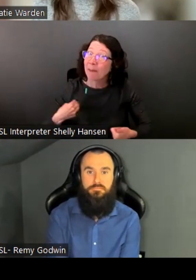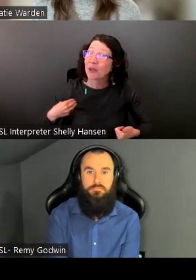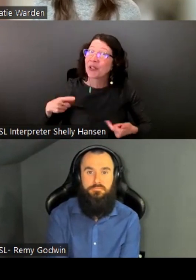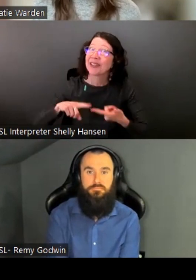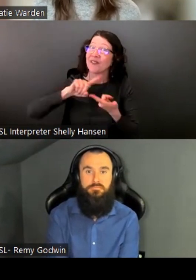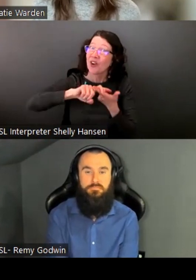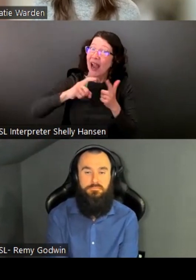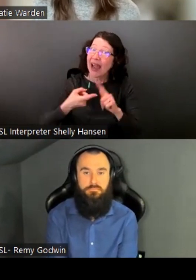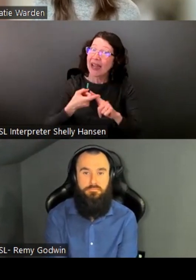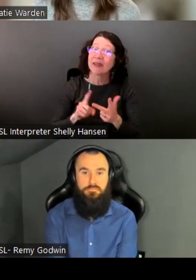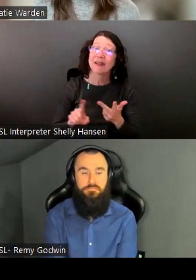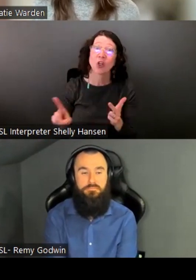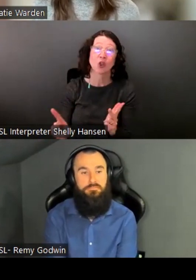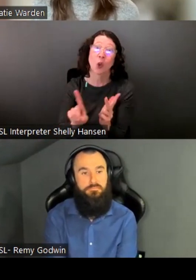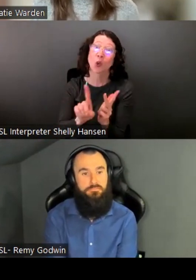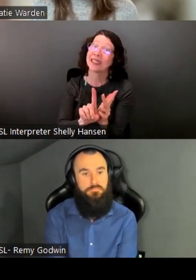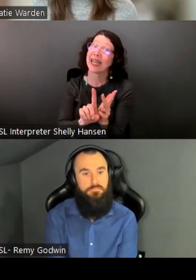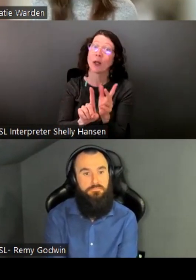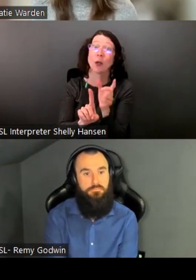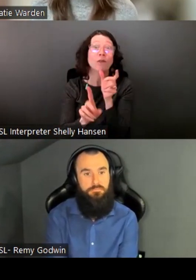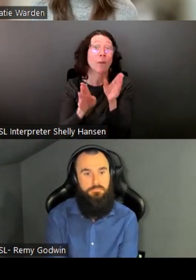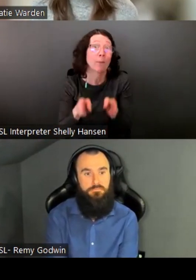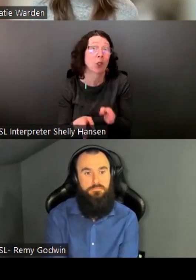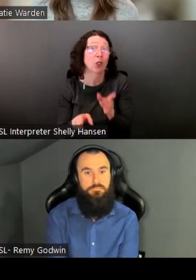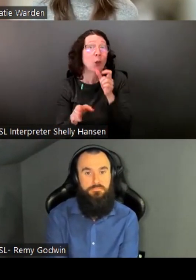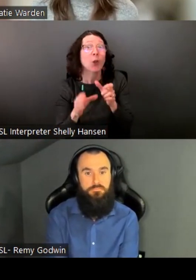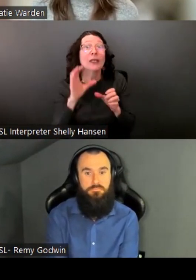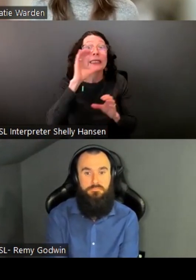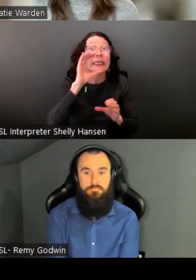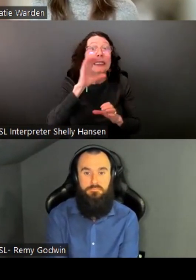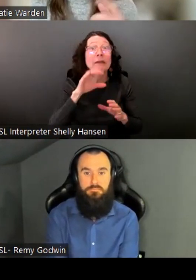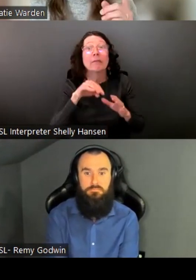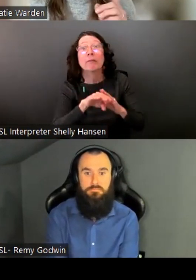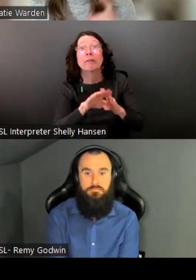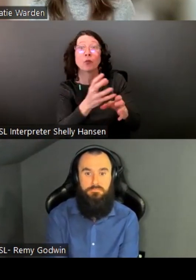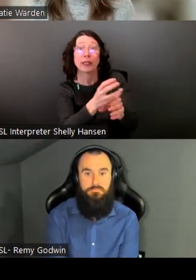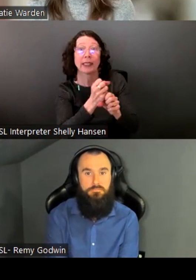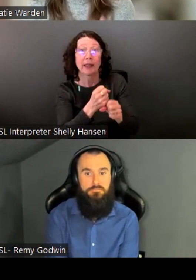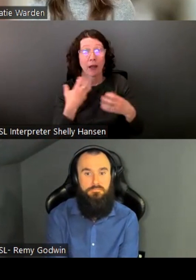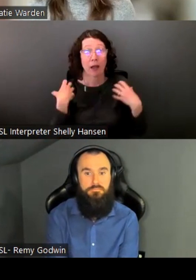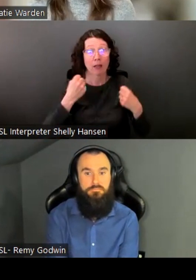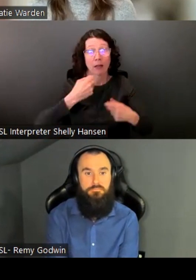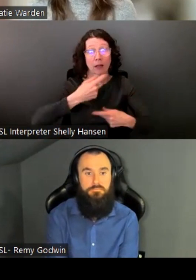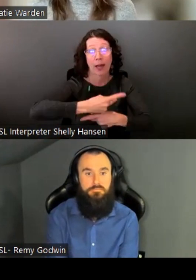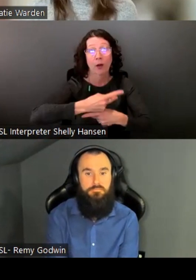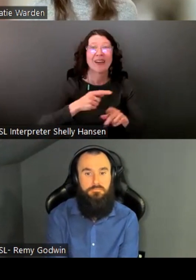of a person seeking or receiving healthcare, in this case, who's an appropriate person with whom